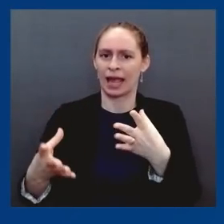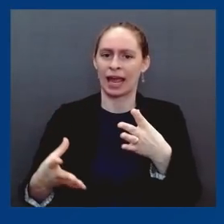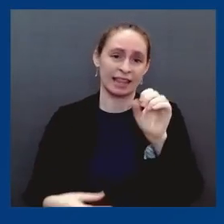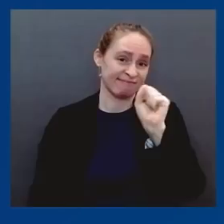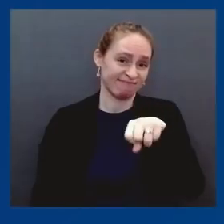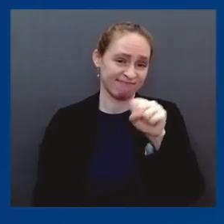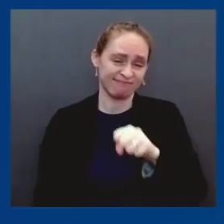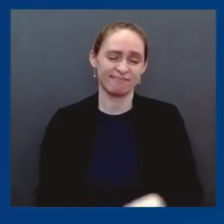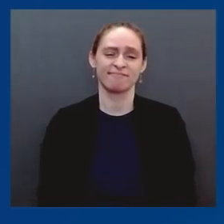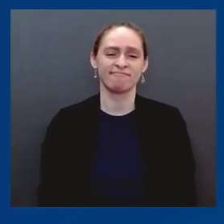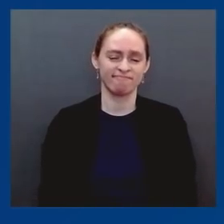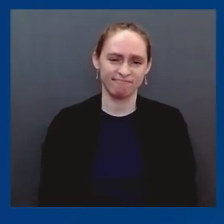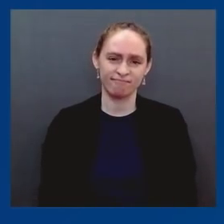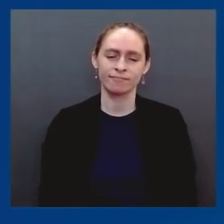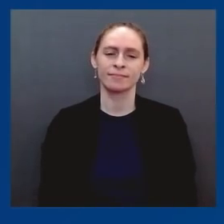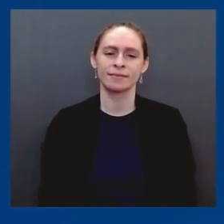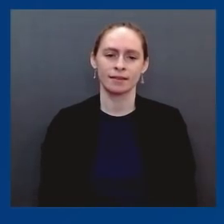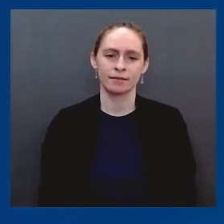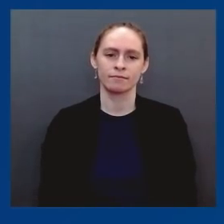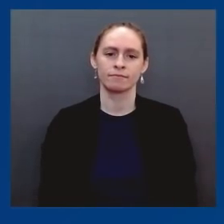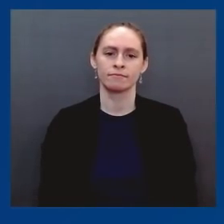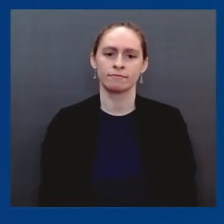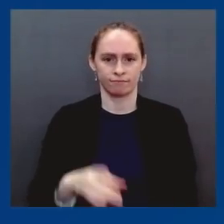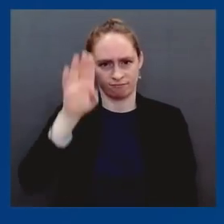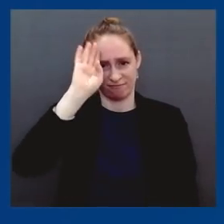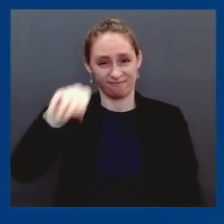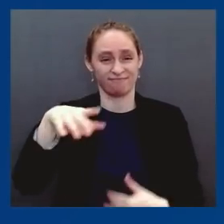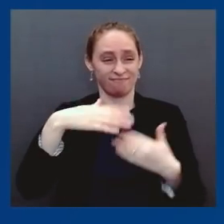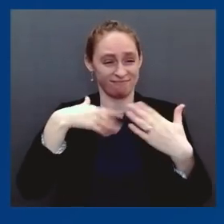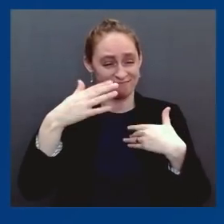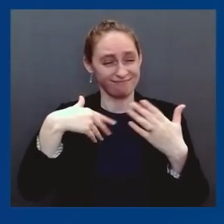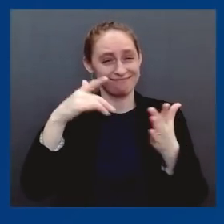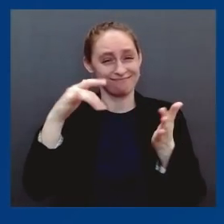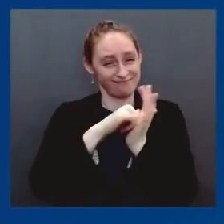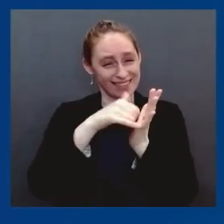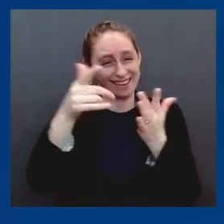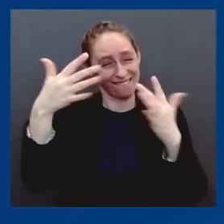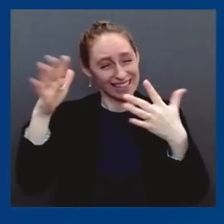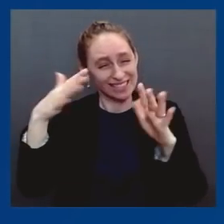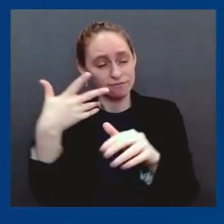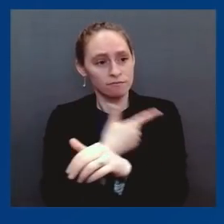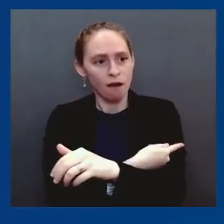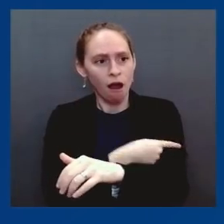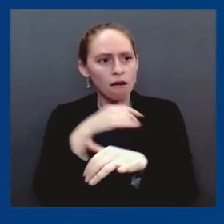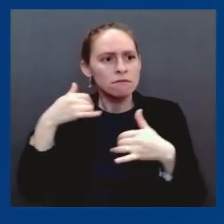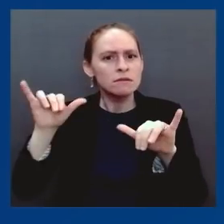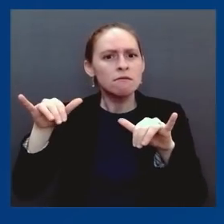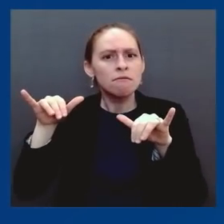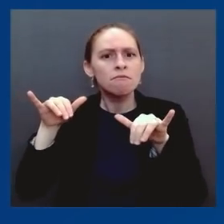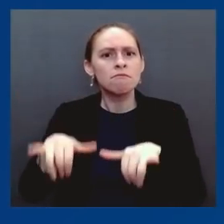looking at the effect of Omicron on the evasion of immunity from monoclonal antibodies